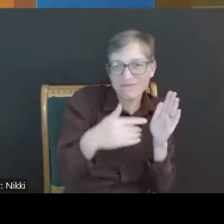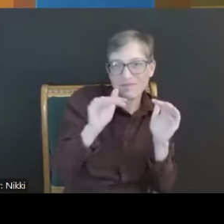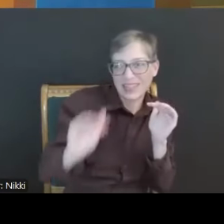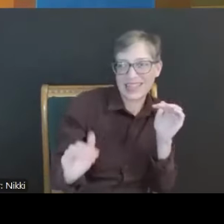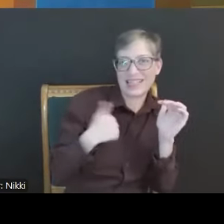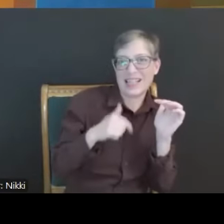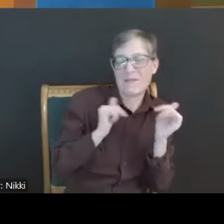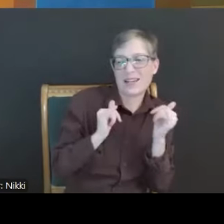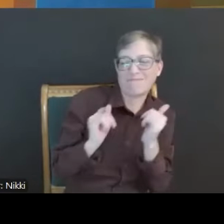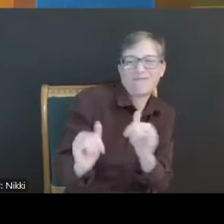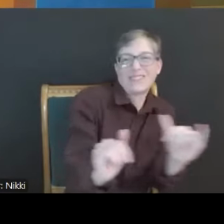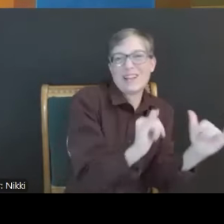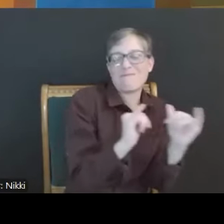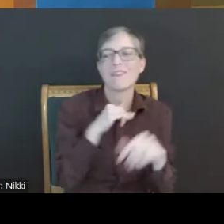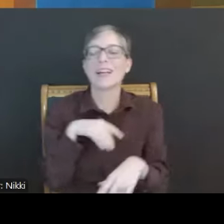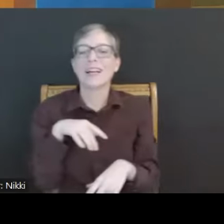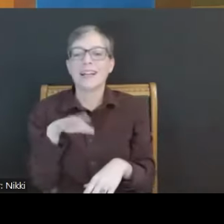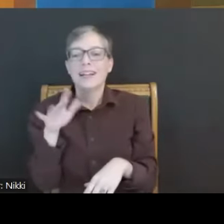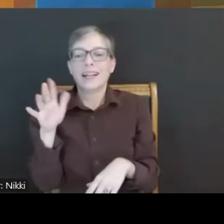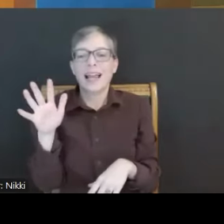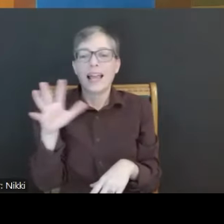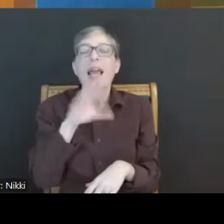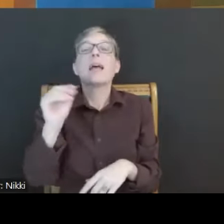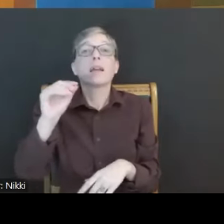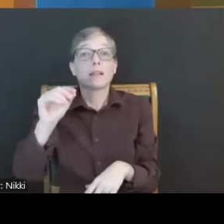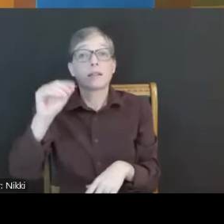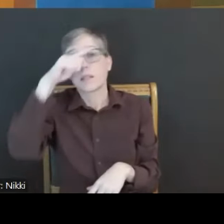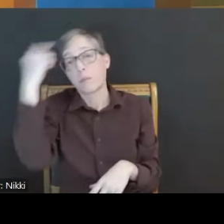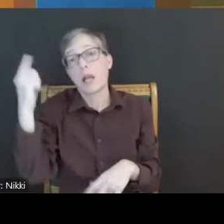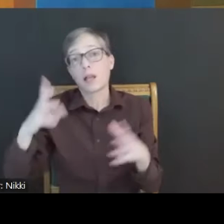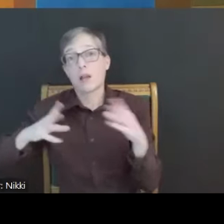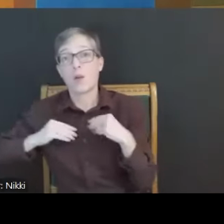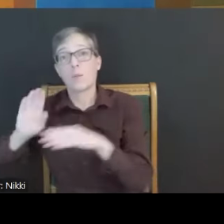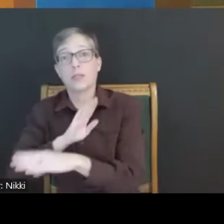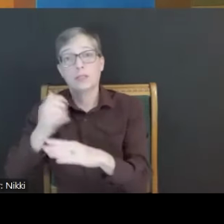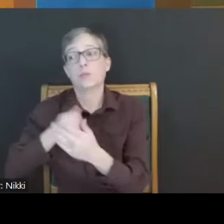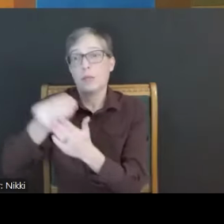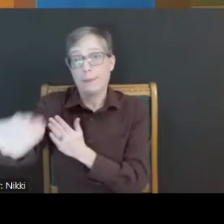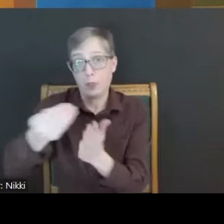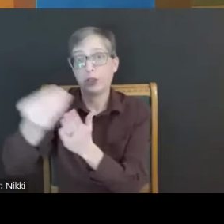black owned businesses we've we reached out to a company who did um our Jun teth t-shirts and